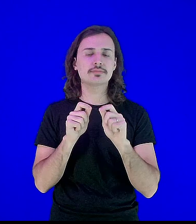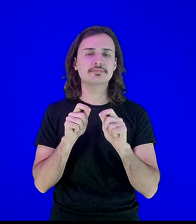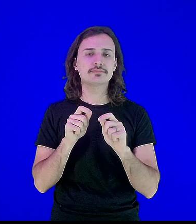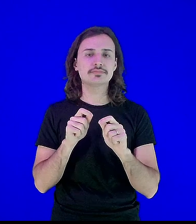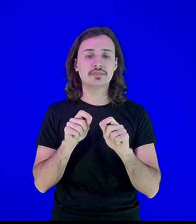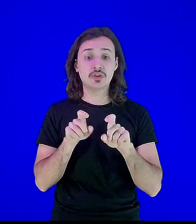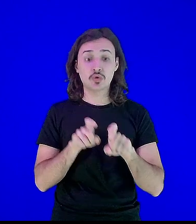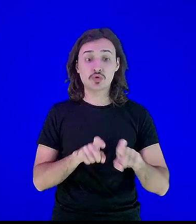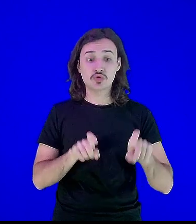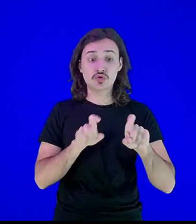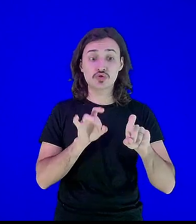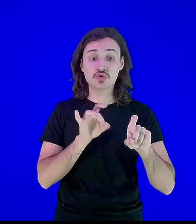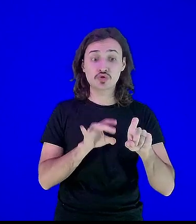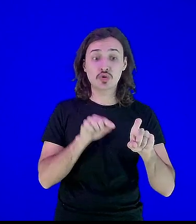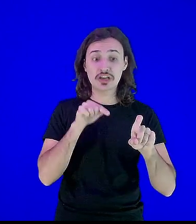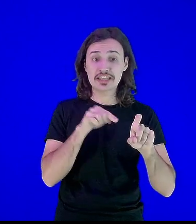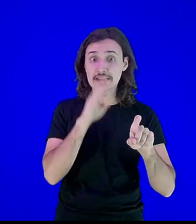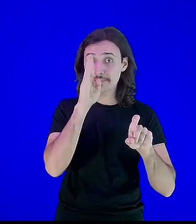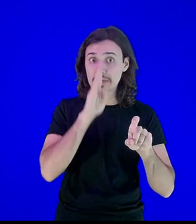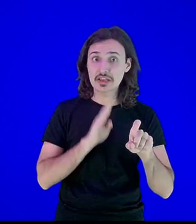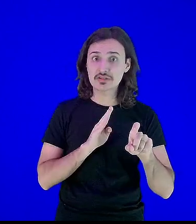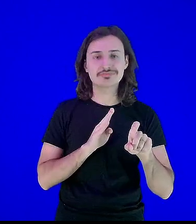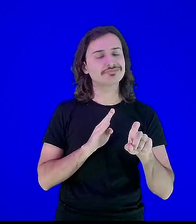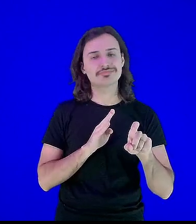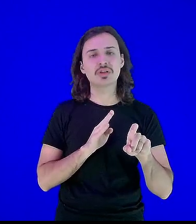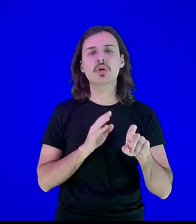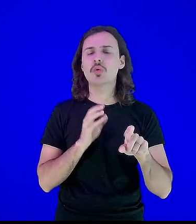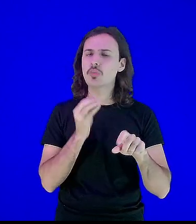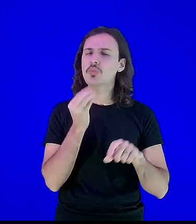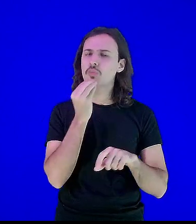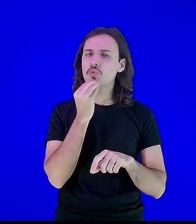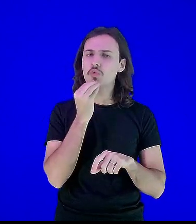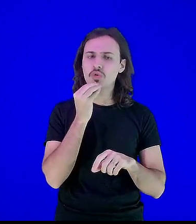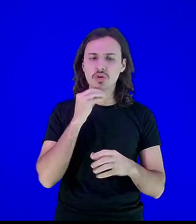that I could store LetraSinal code in there so that the next time